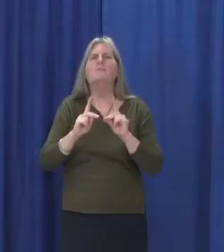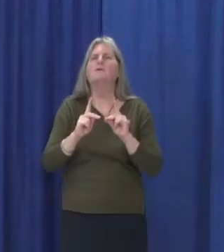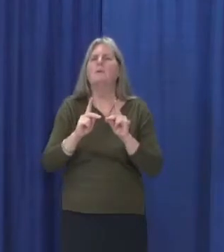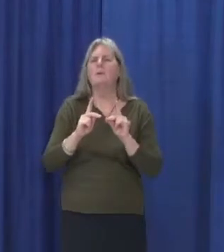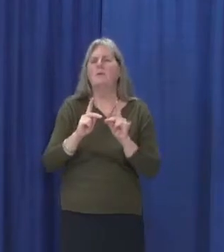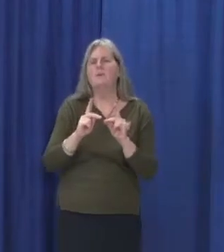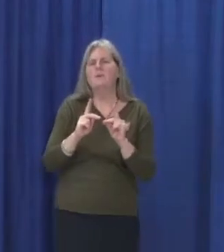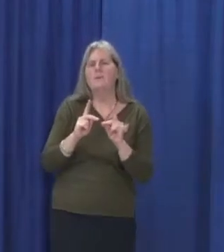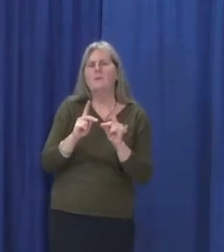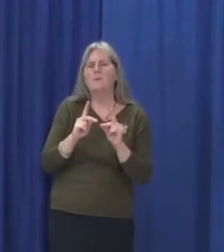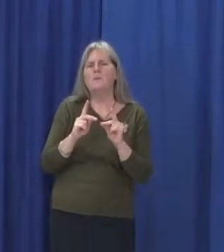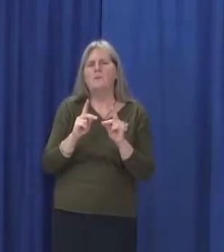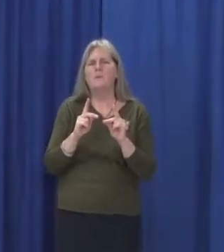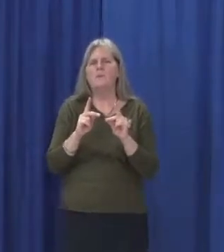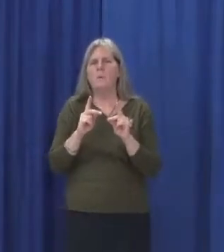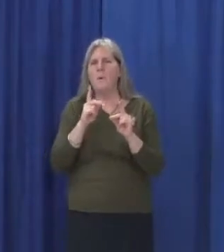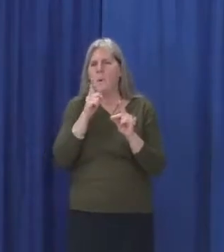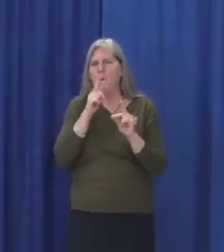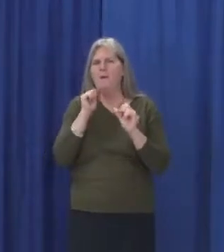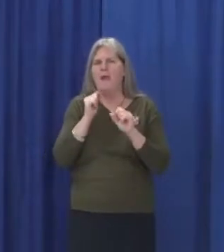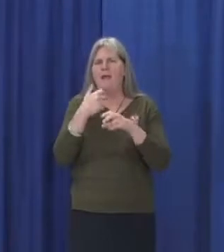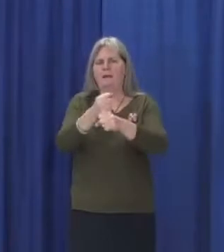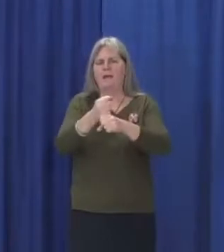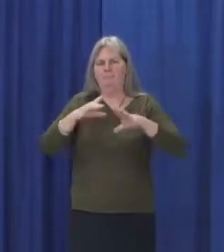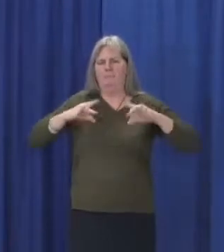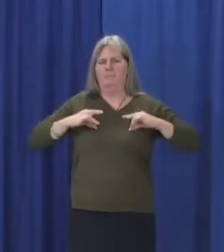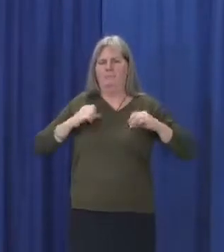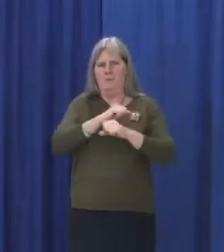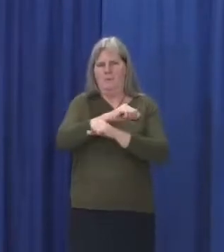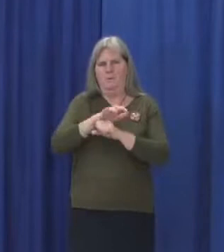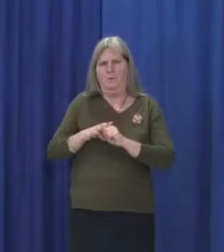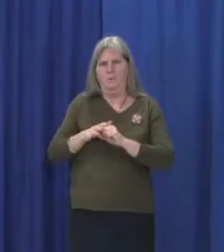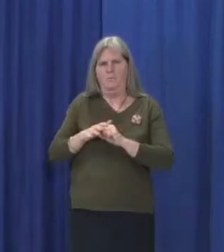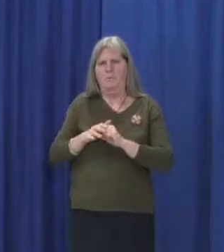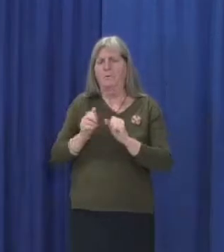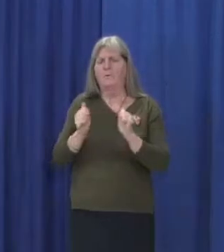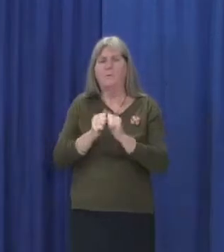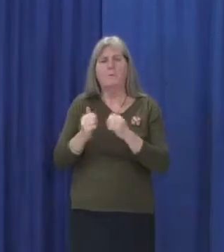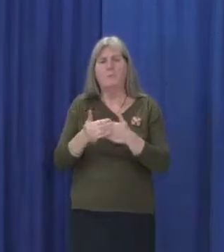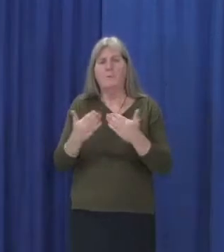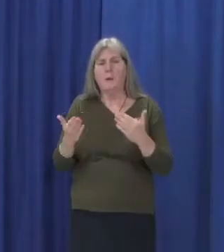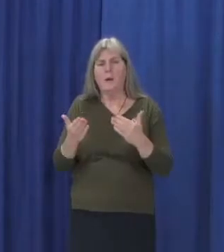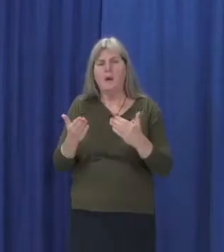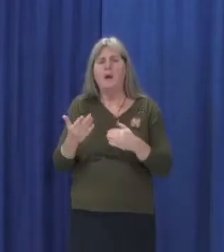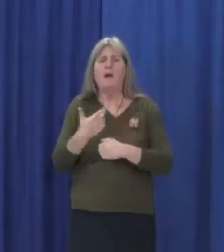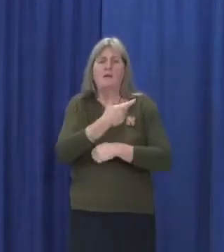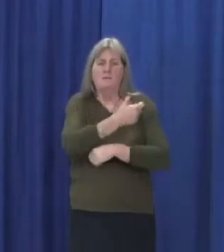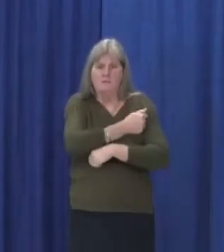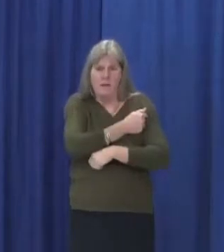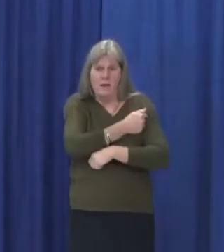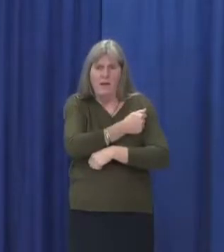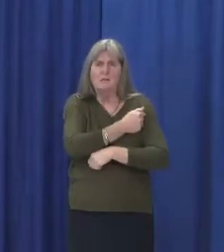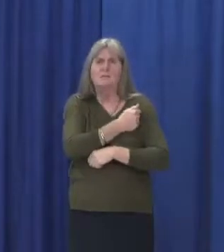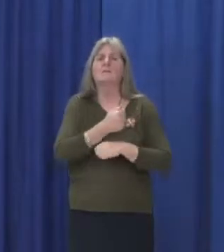territory who are susceptible to COVID-19 and its variants